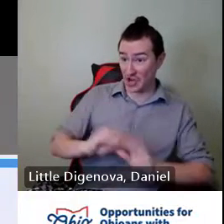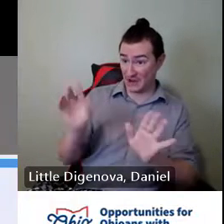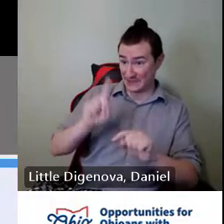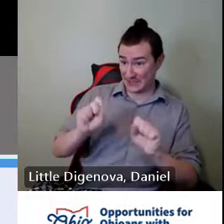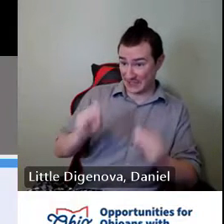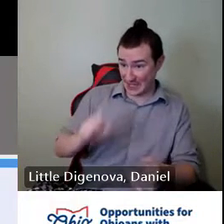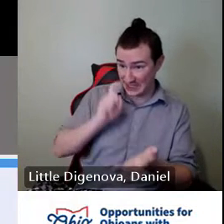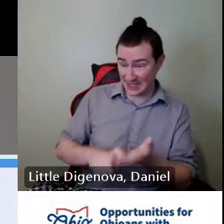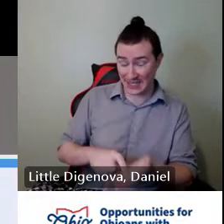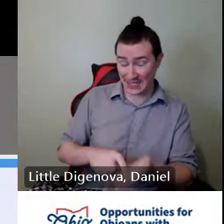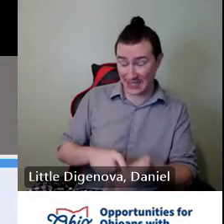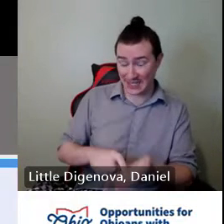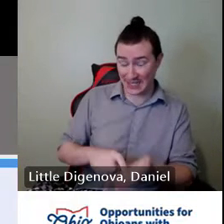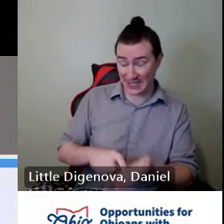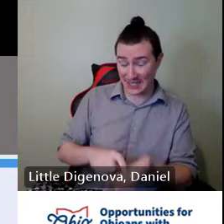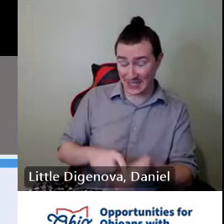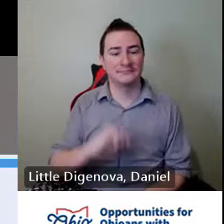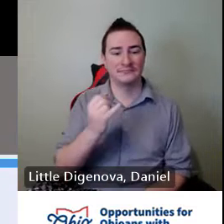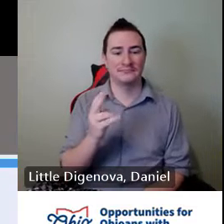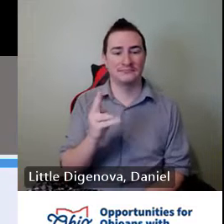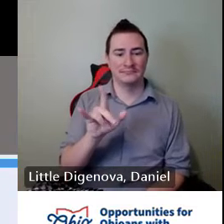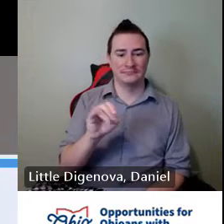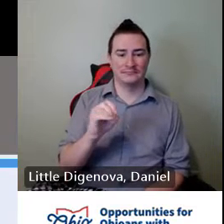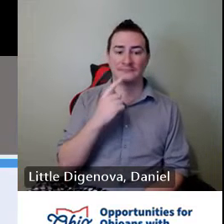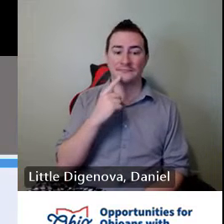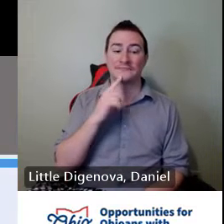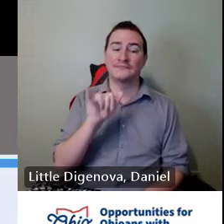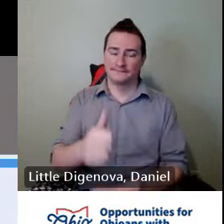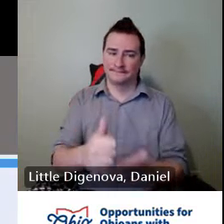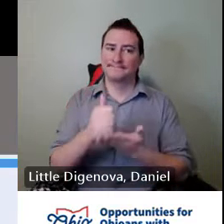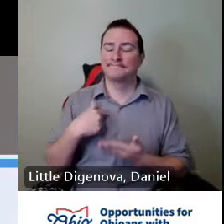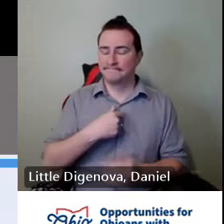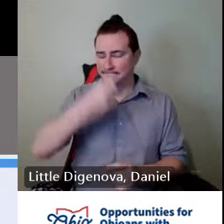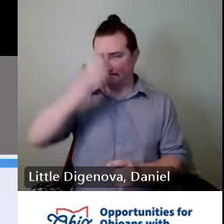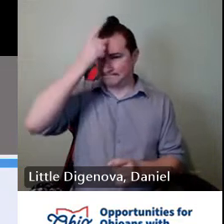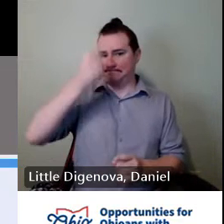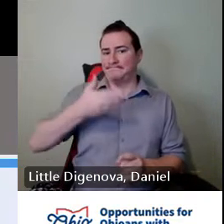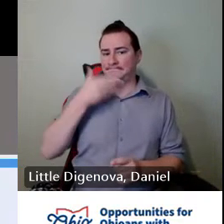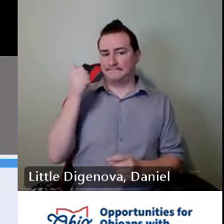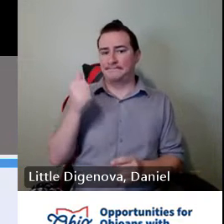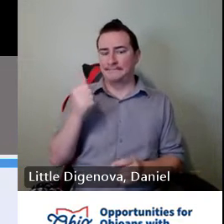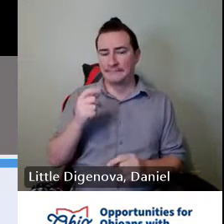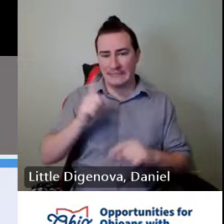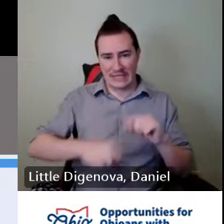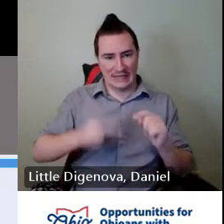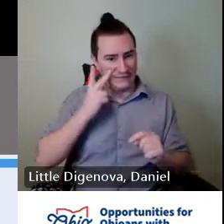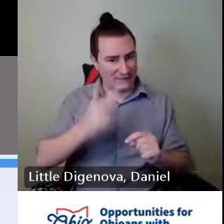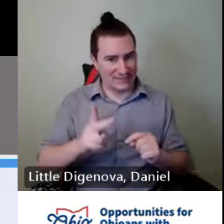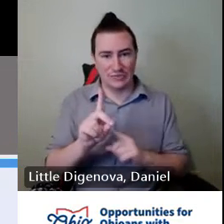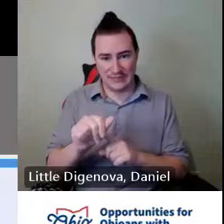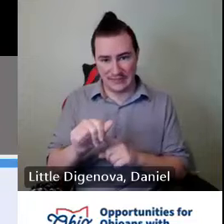better understanding of invisible disabilities. Not only is there a range of disabilities included in this